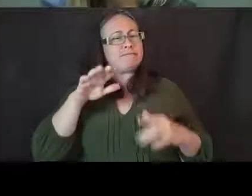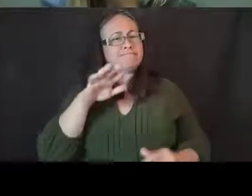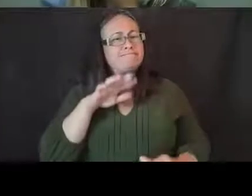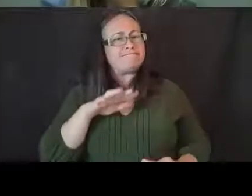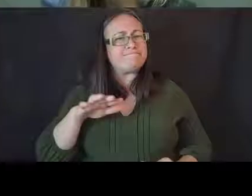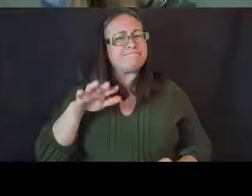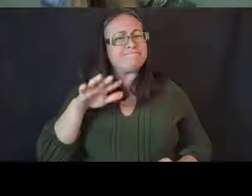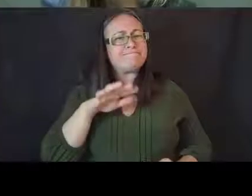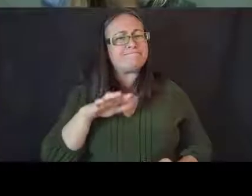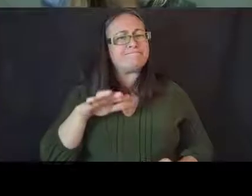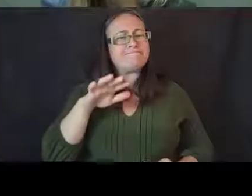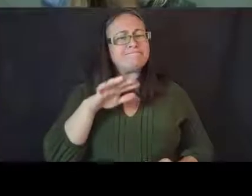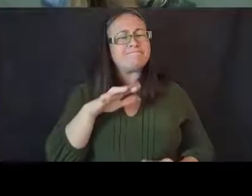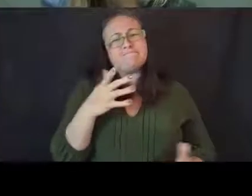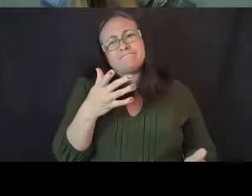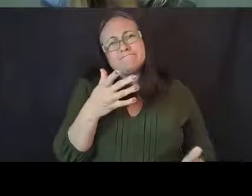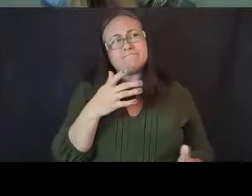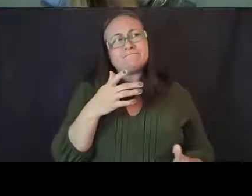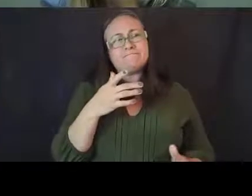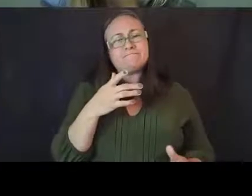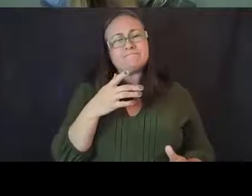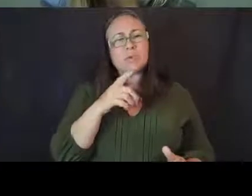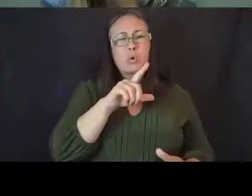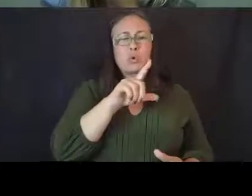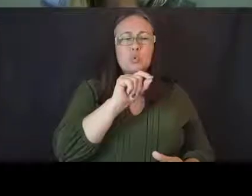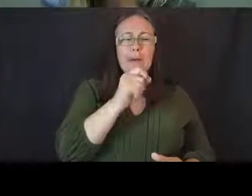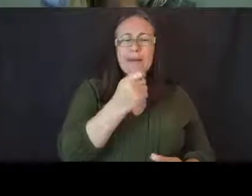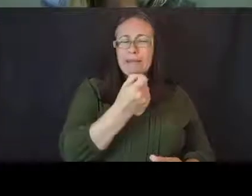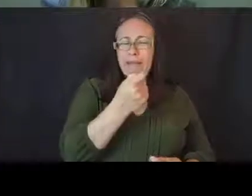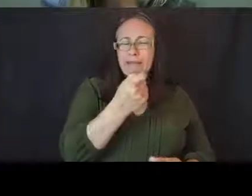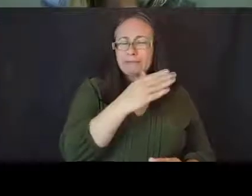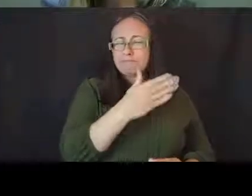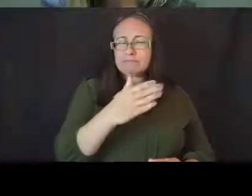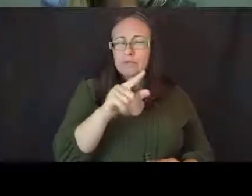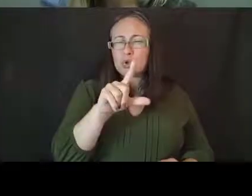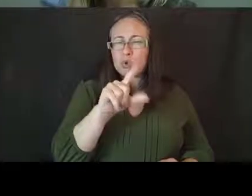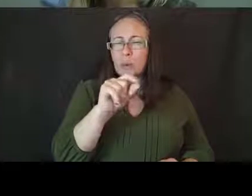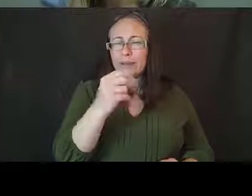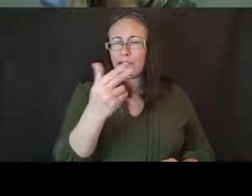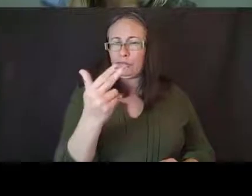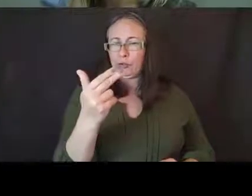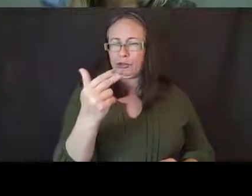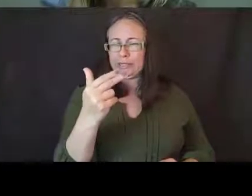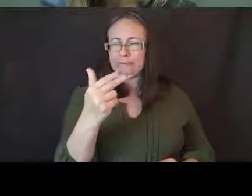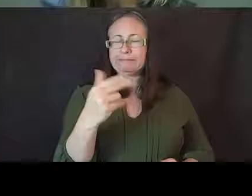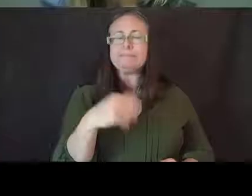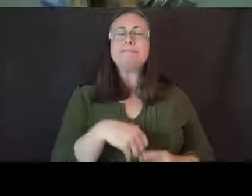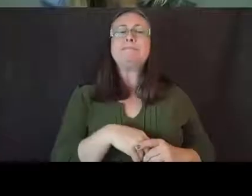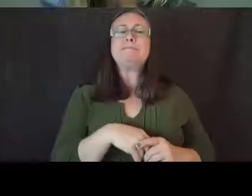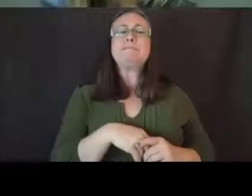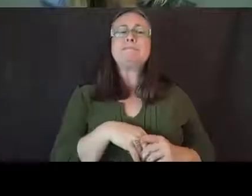I would say about 2011 to 2013. There were a couple of drug companies